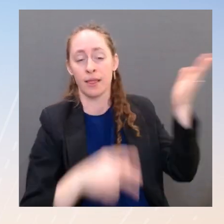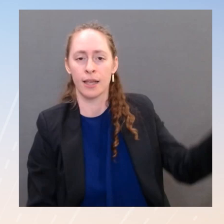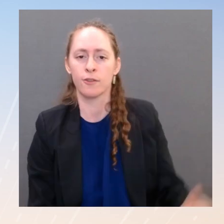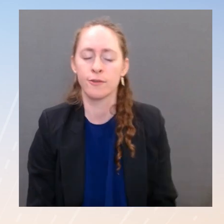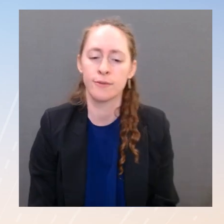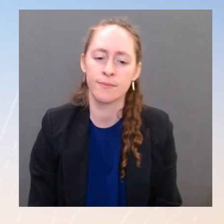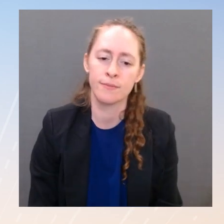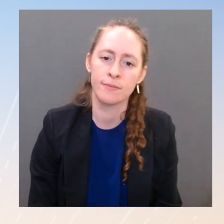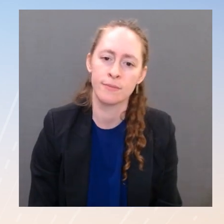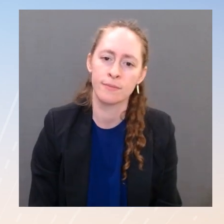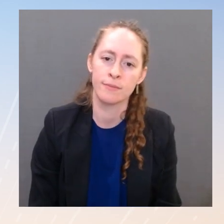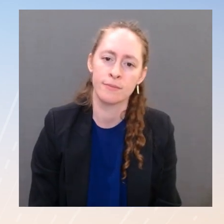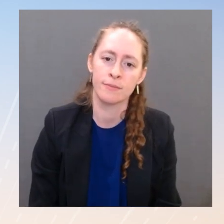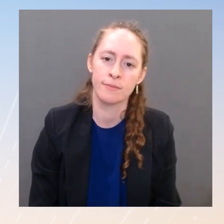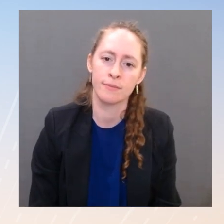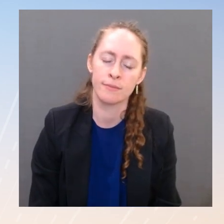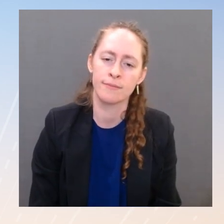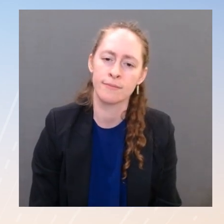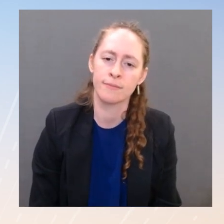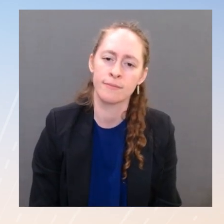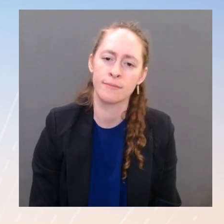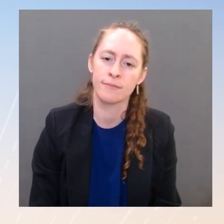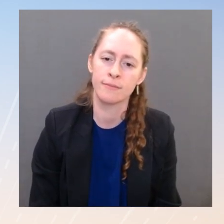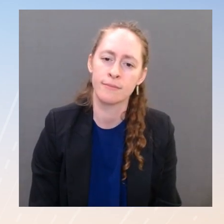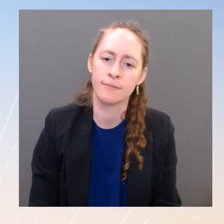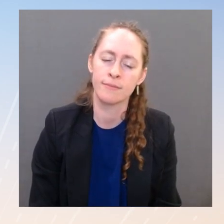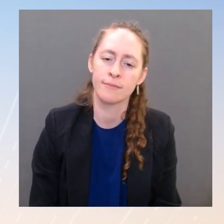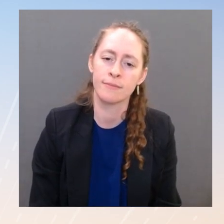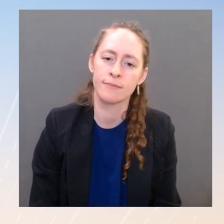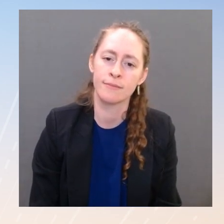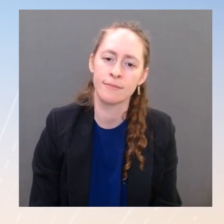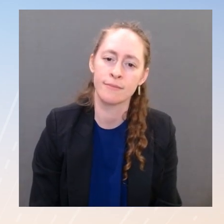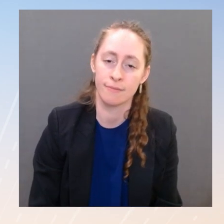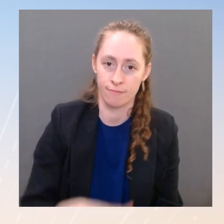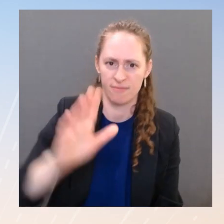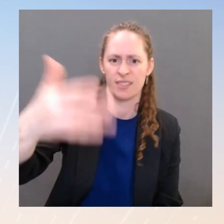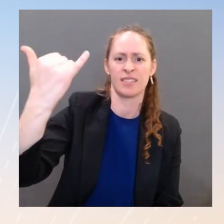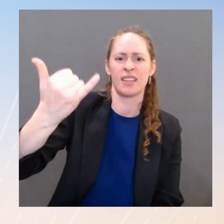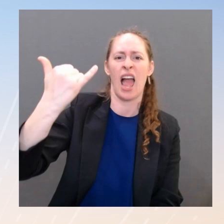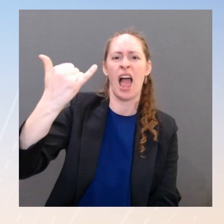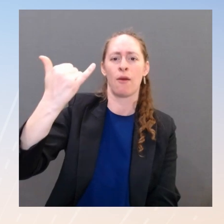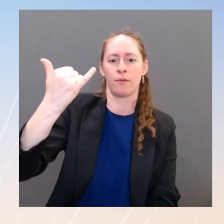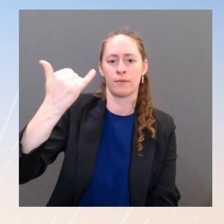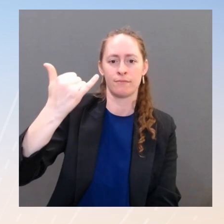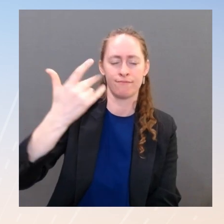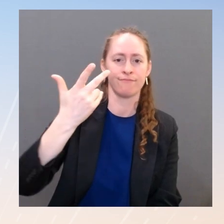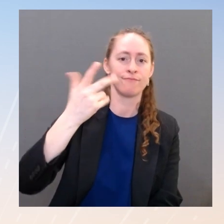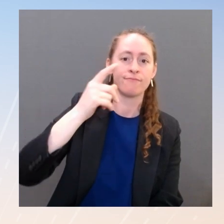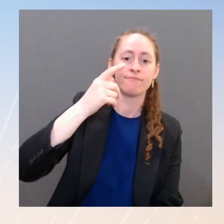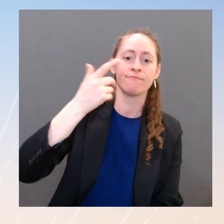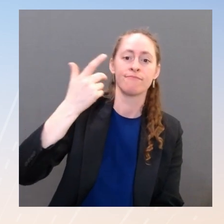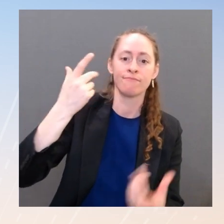is there any additional insight on the view of the White House about whether those should proceed